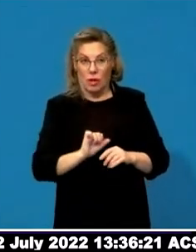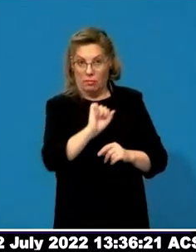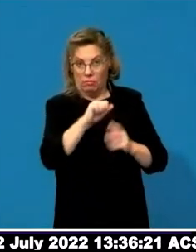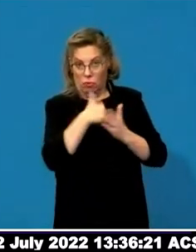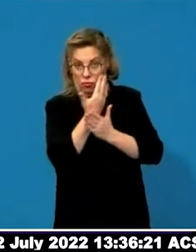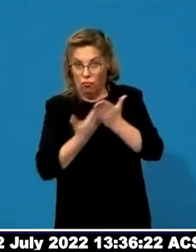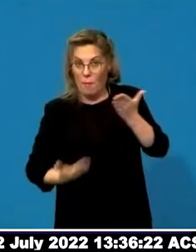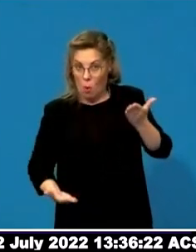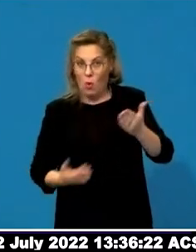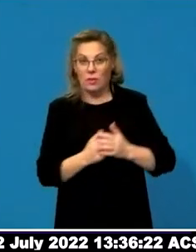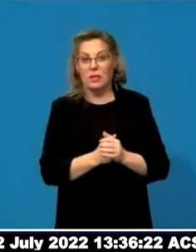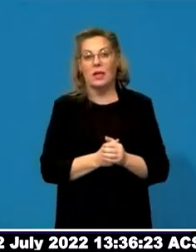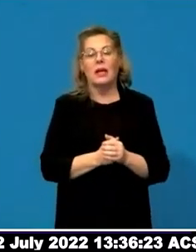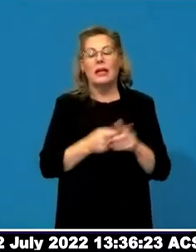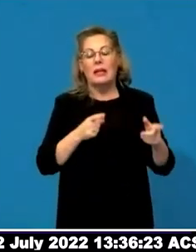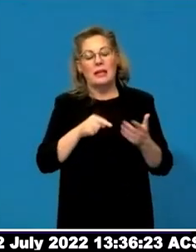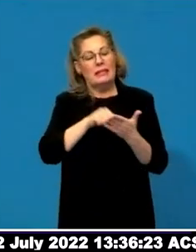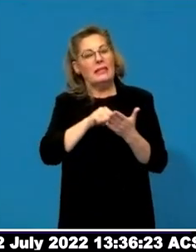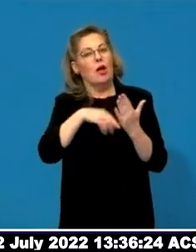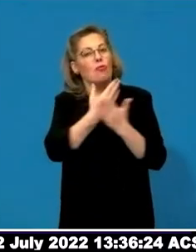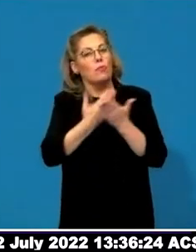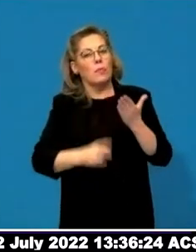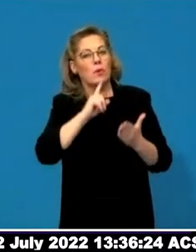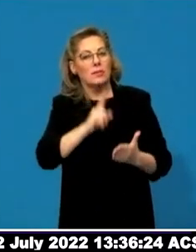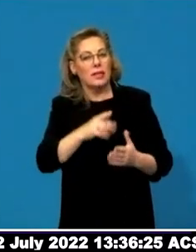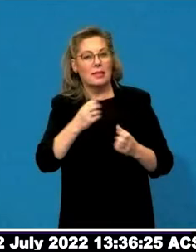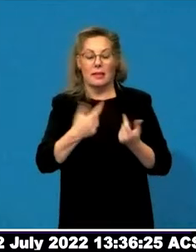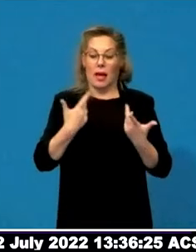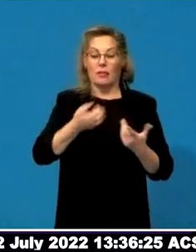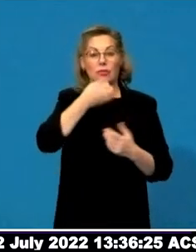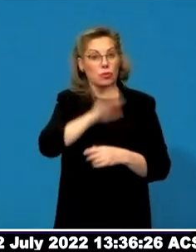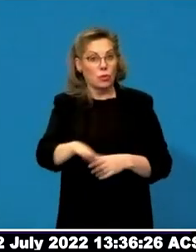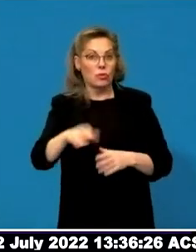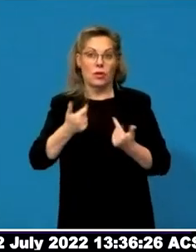living on NPY Lands are cared for by their families. Yes.